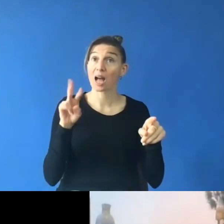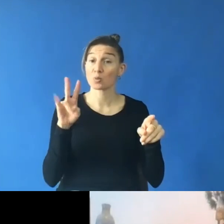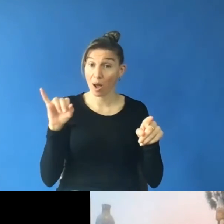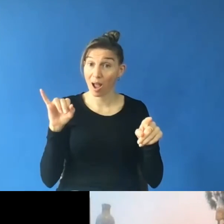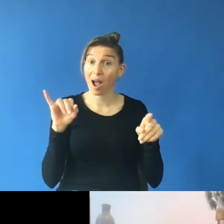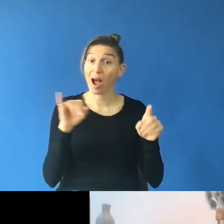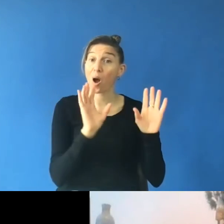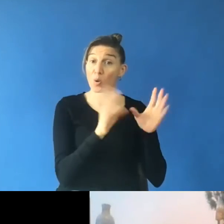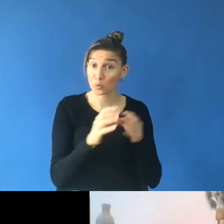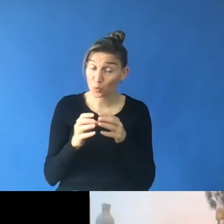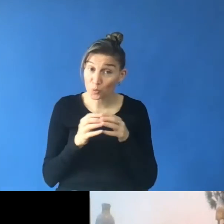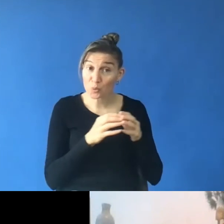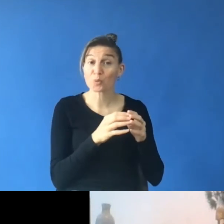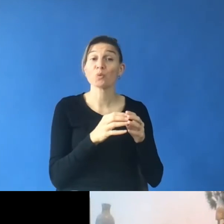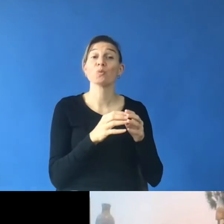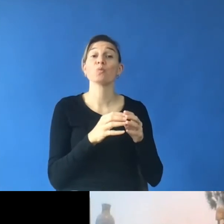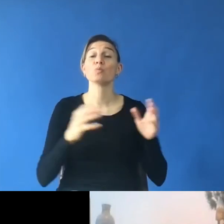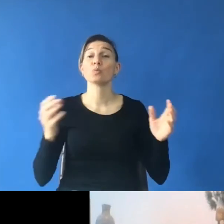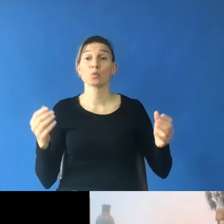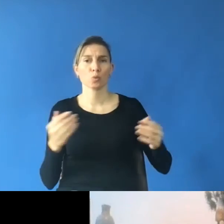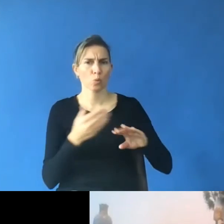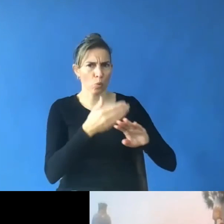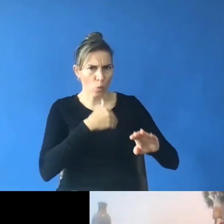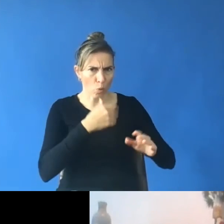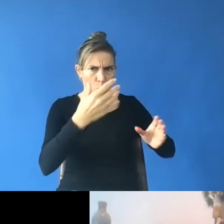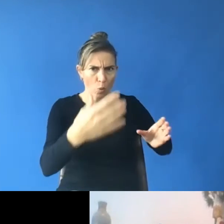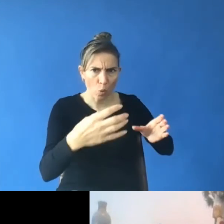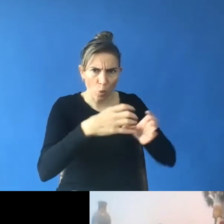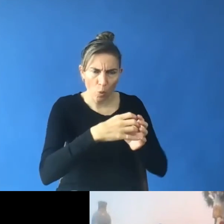She leads through the co-creation phase and the programme implementation.